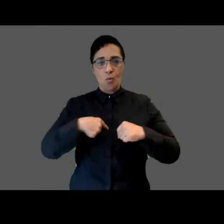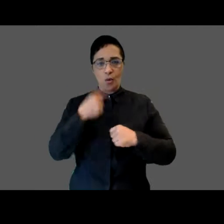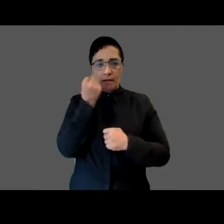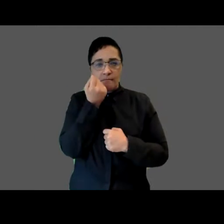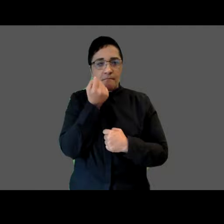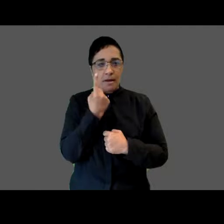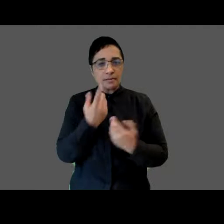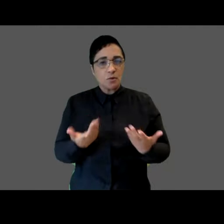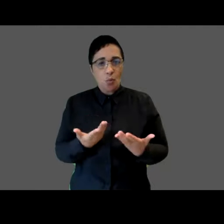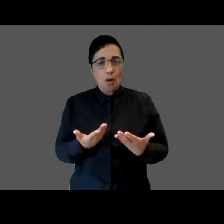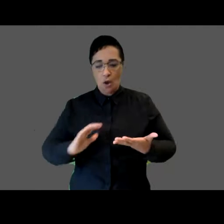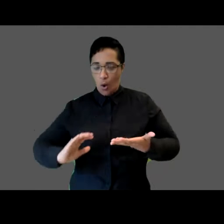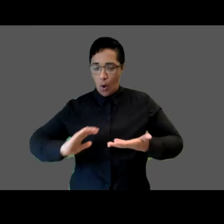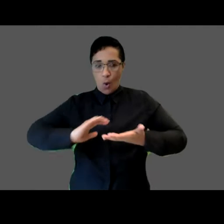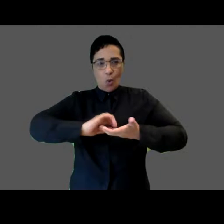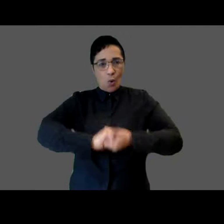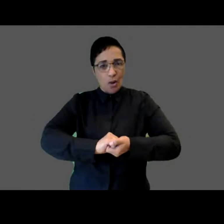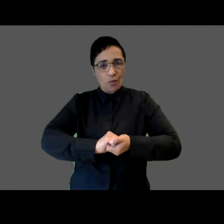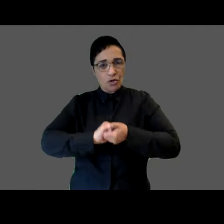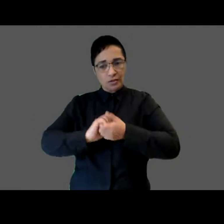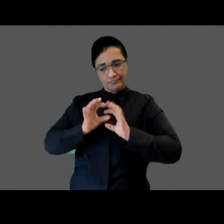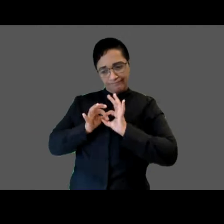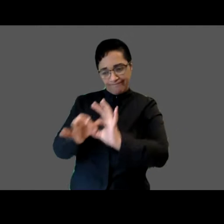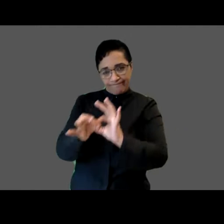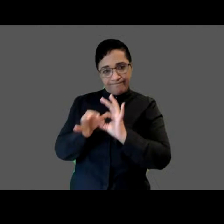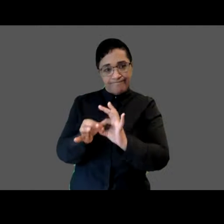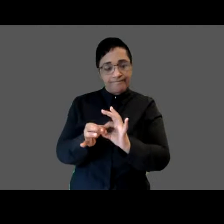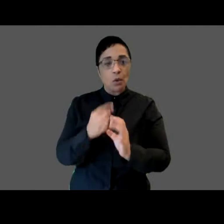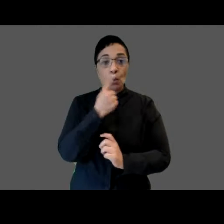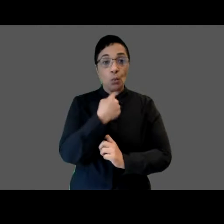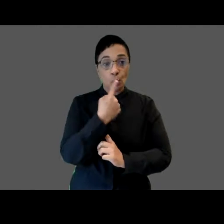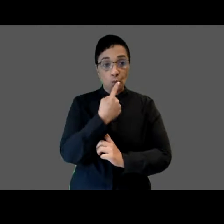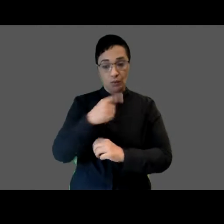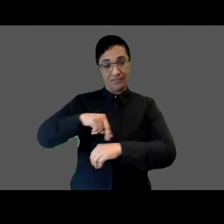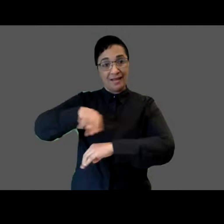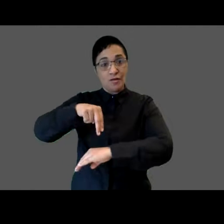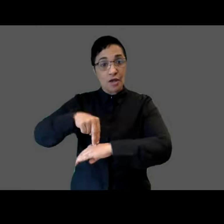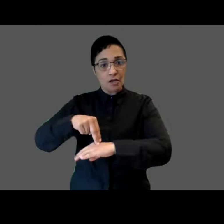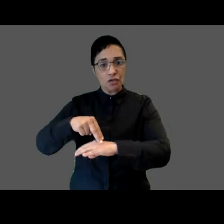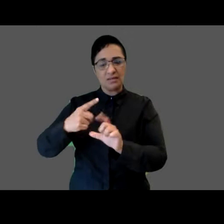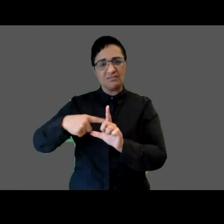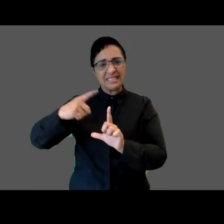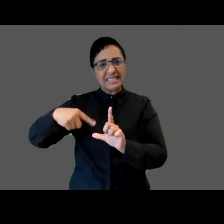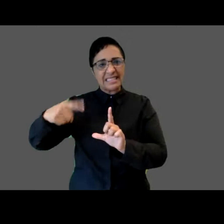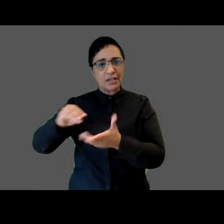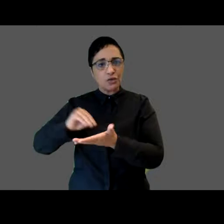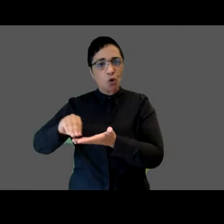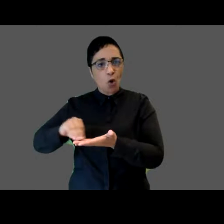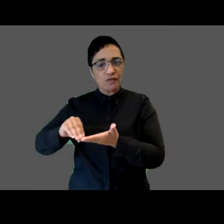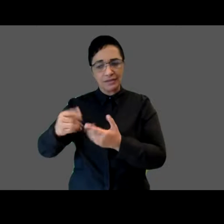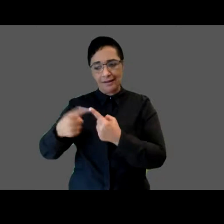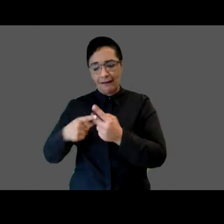between data, experts national statistics offices, different persons working in organizations